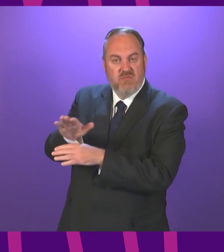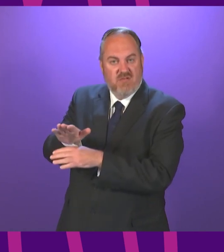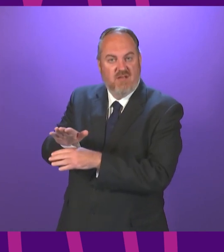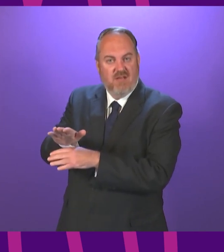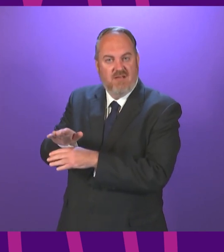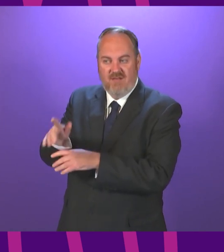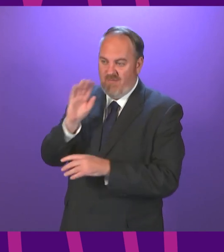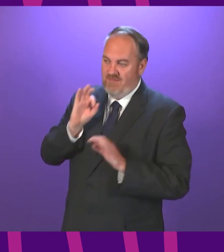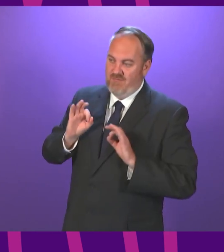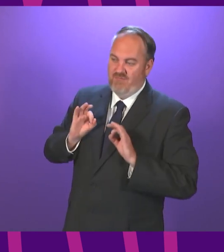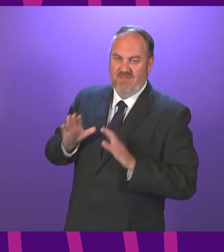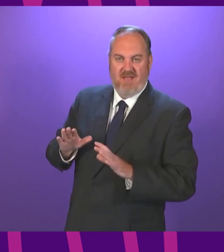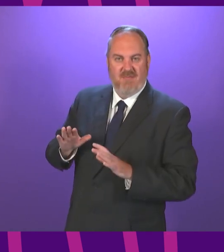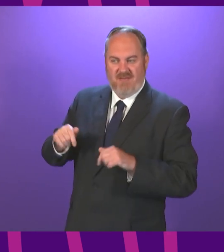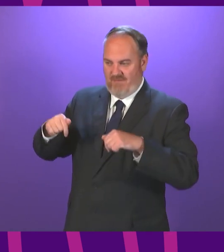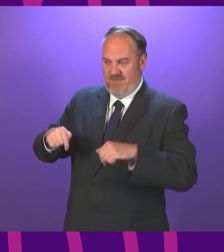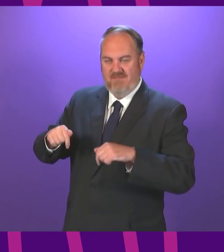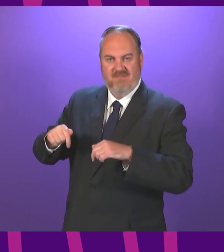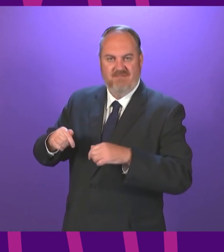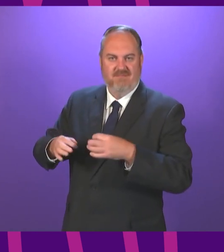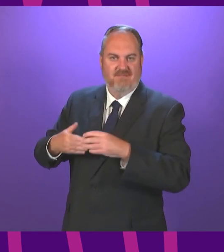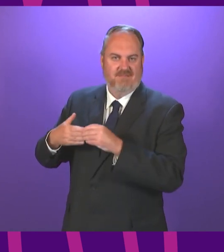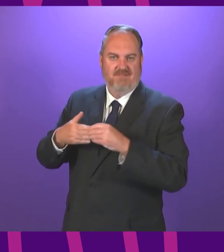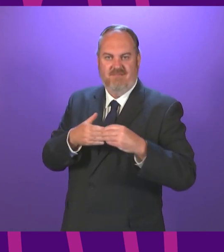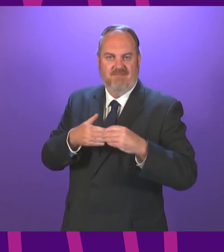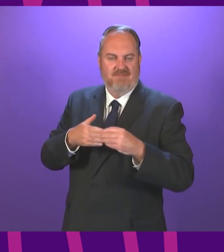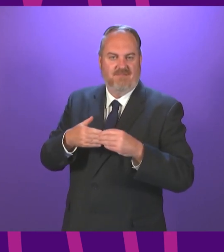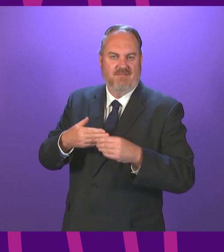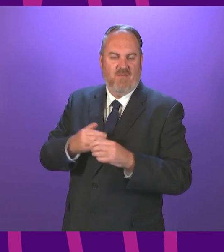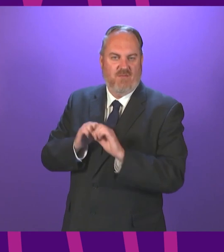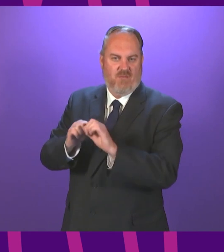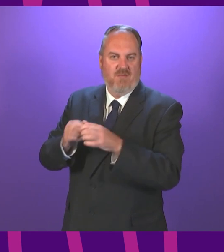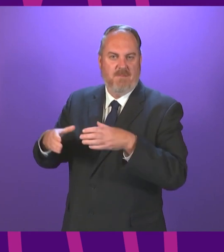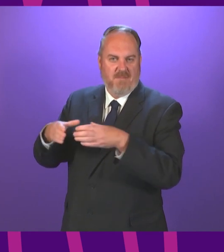retirement—not from Parliament or public life, obviously, but as leader of the Scottish Liberal